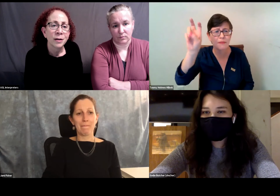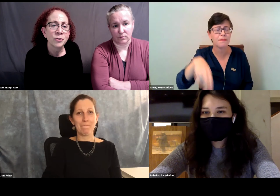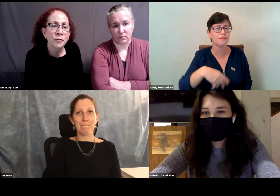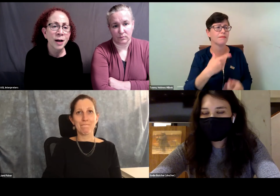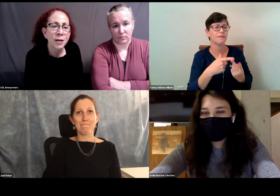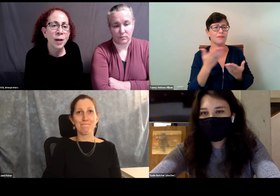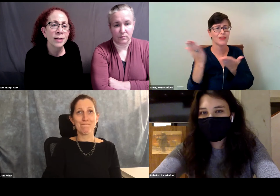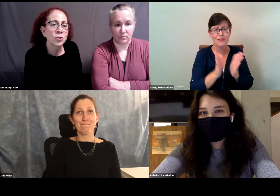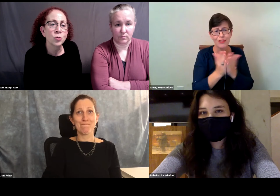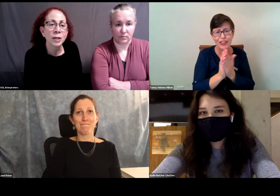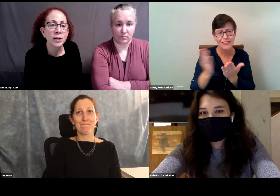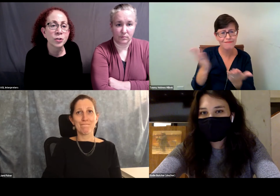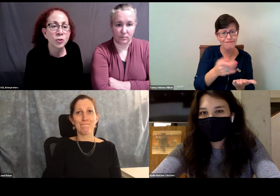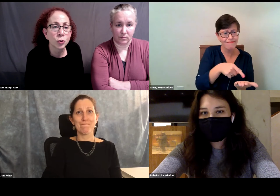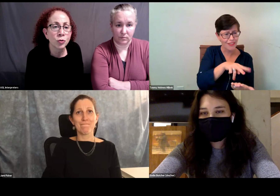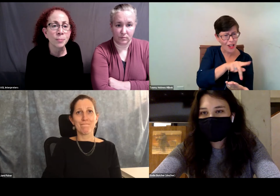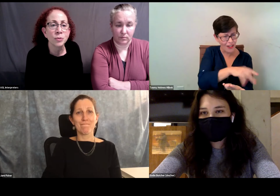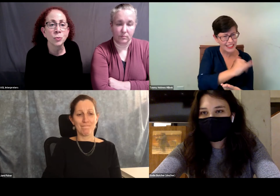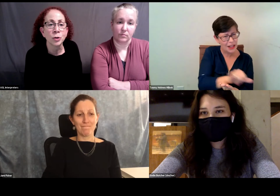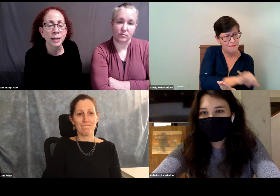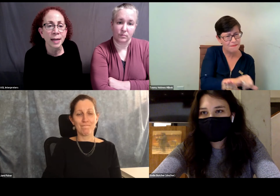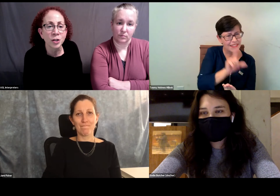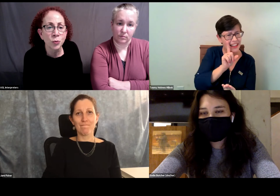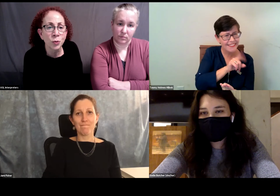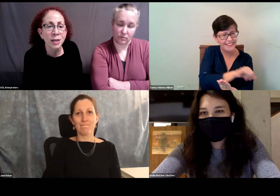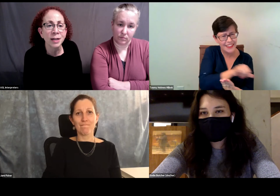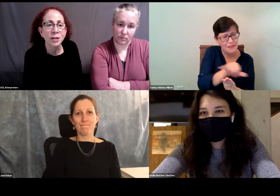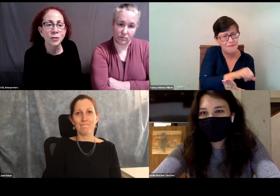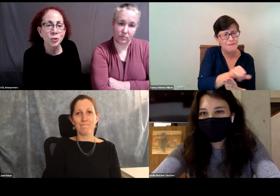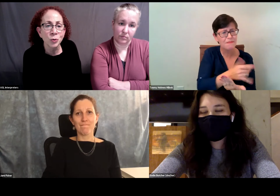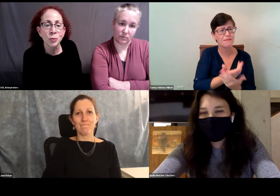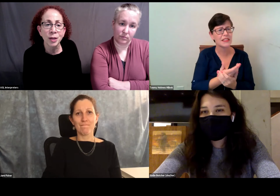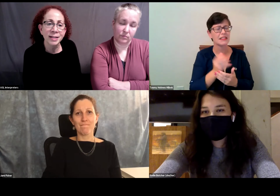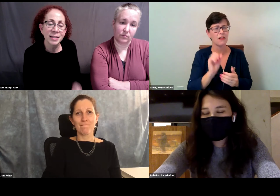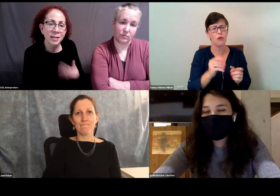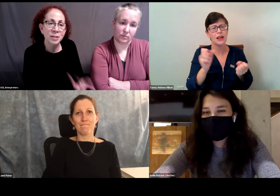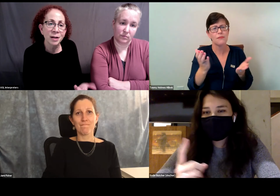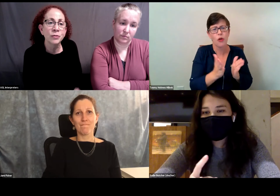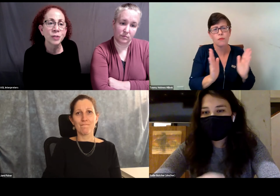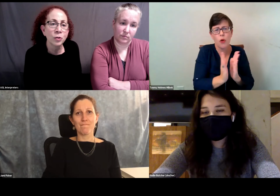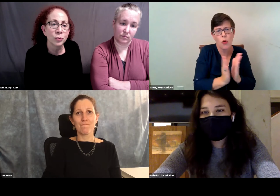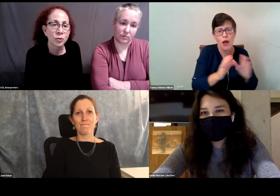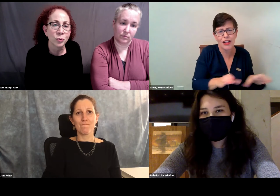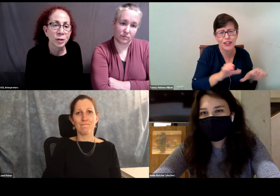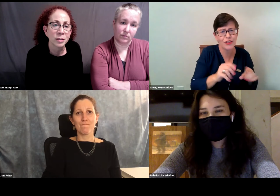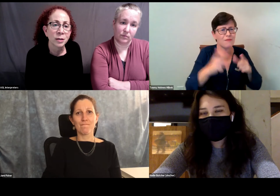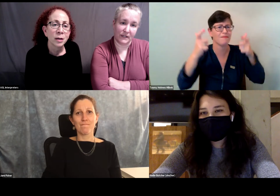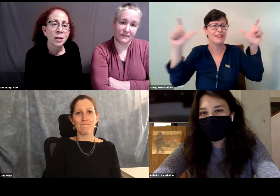To find ways to engage in school trips or engage with reading and different stories where they can see themselves in those stories right.